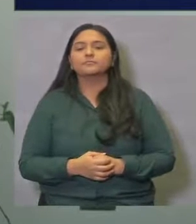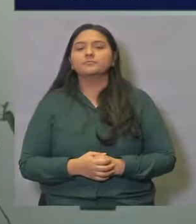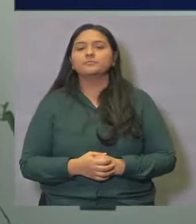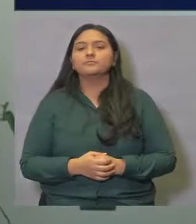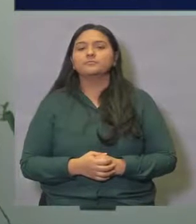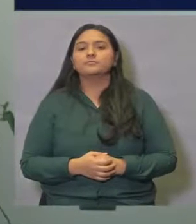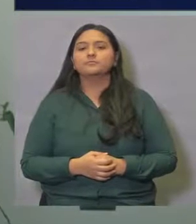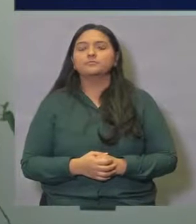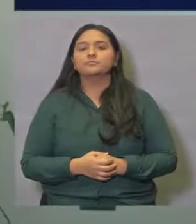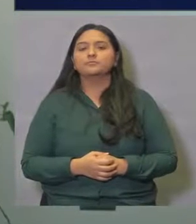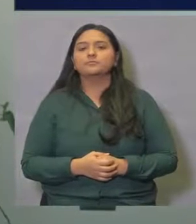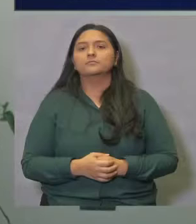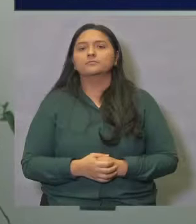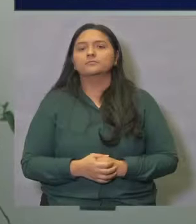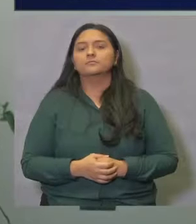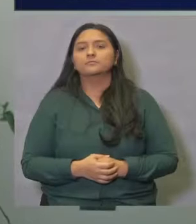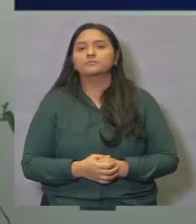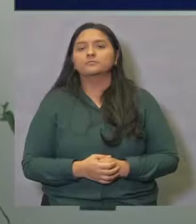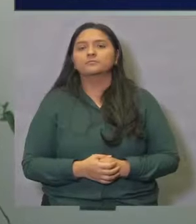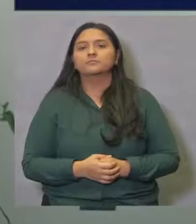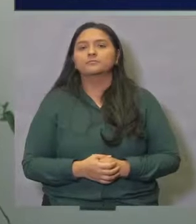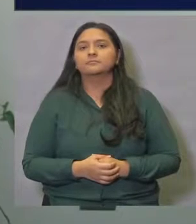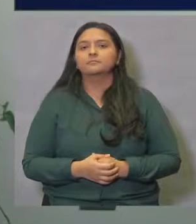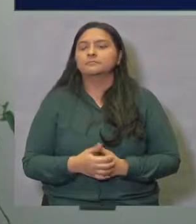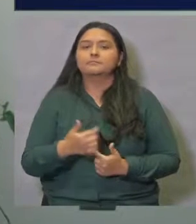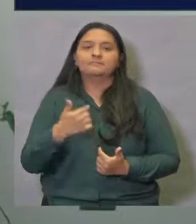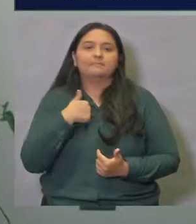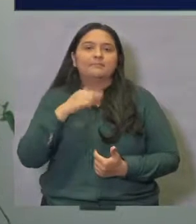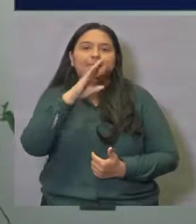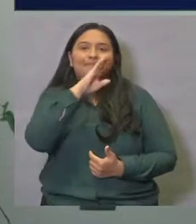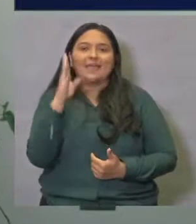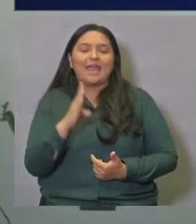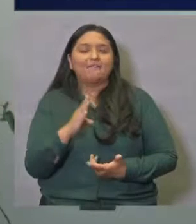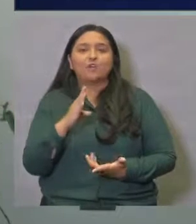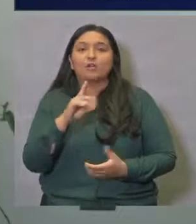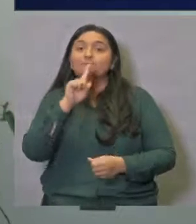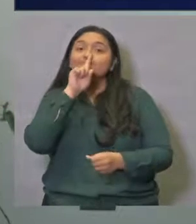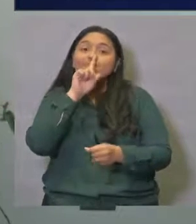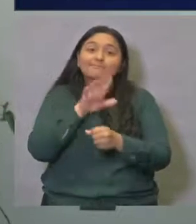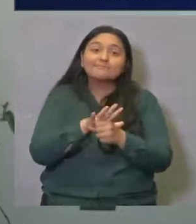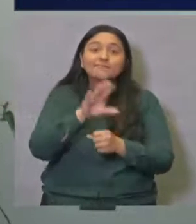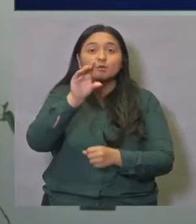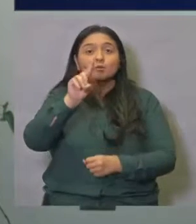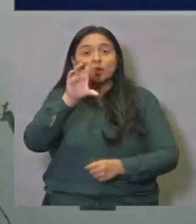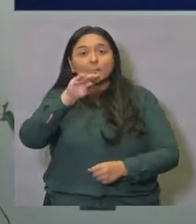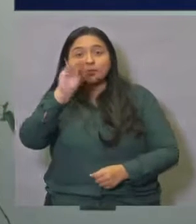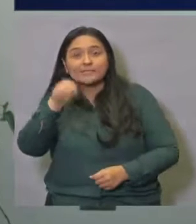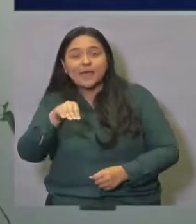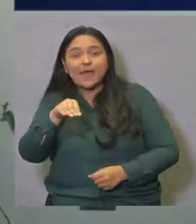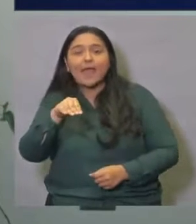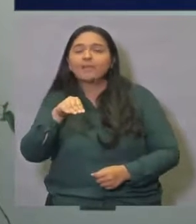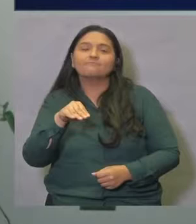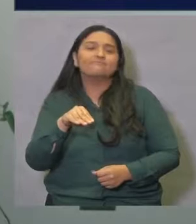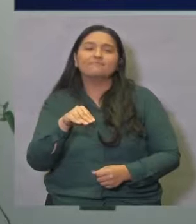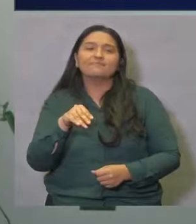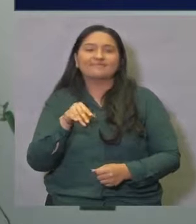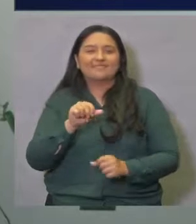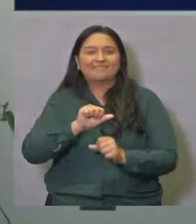QUESTION, THEN I WILL QUICKLY